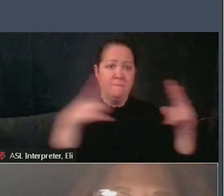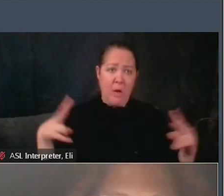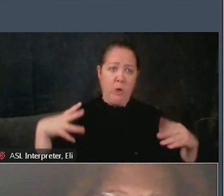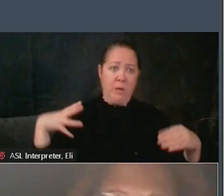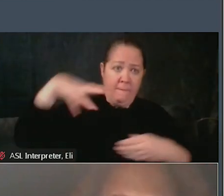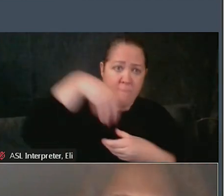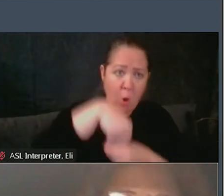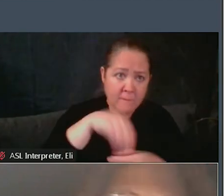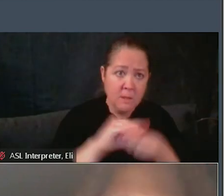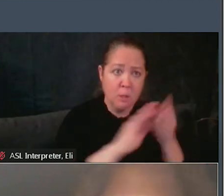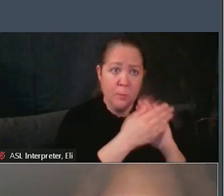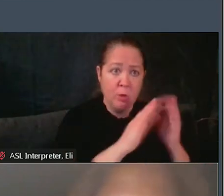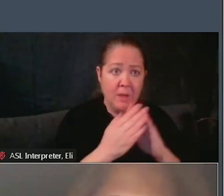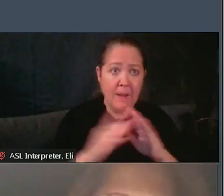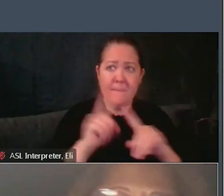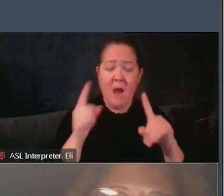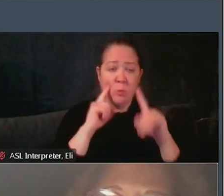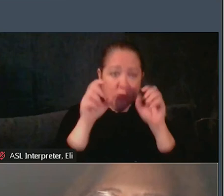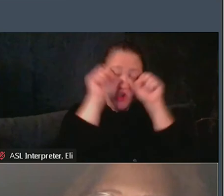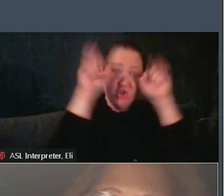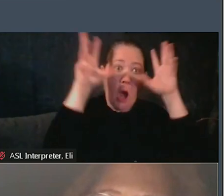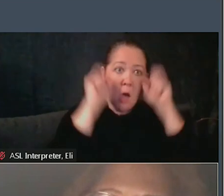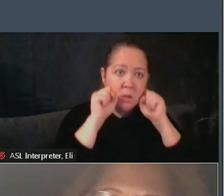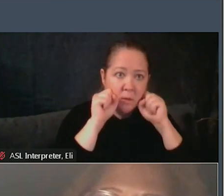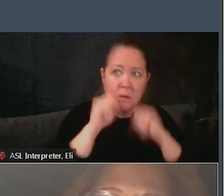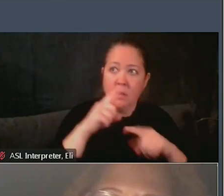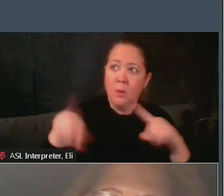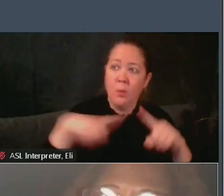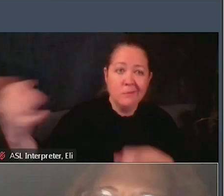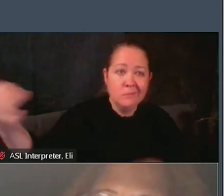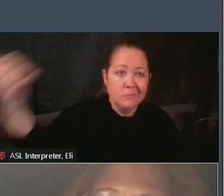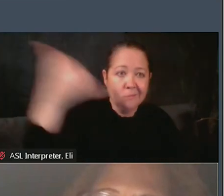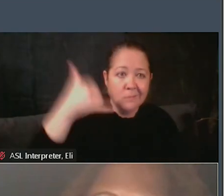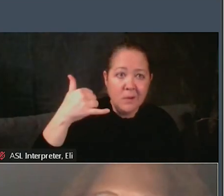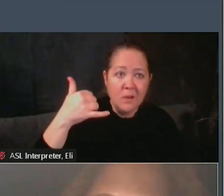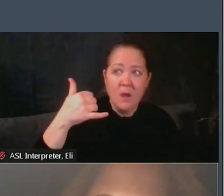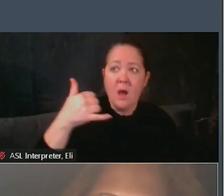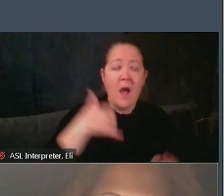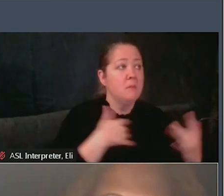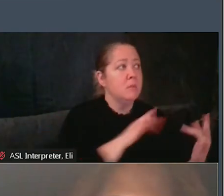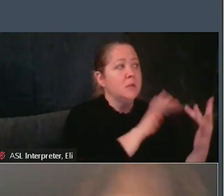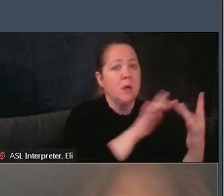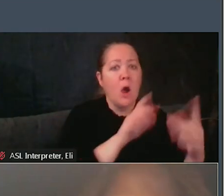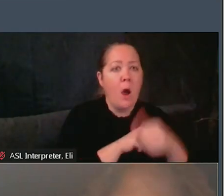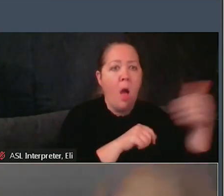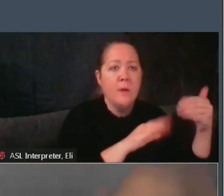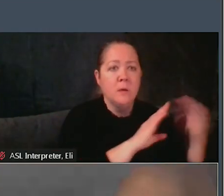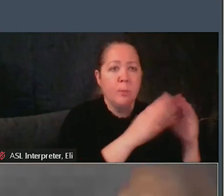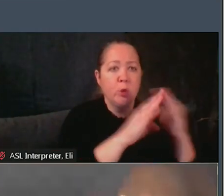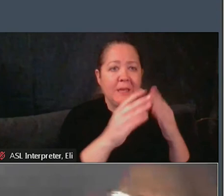but I was shocked when I got the call from off and I reached out to other community leaders. And none of us knew about the development of this project.